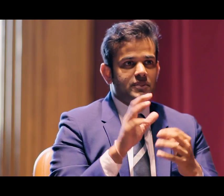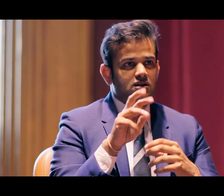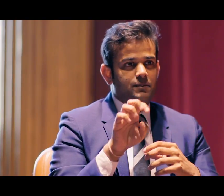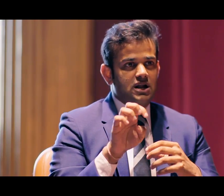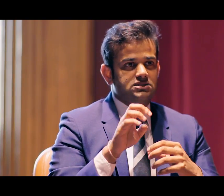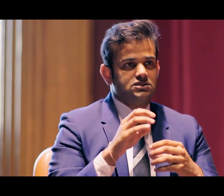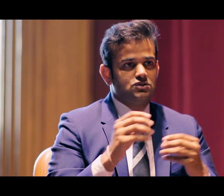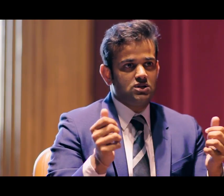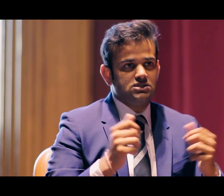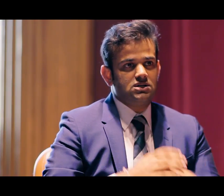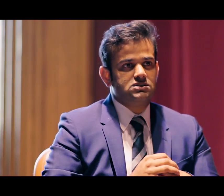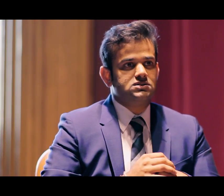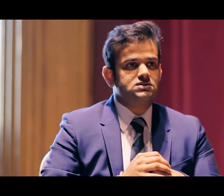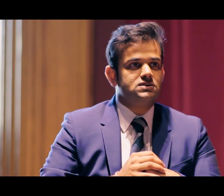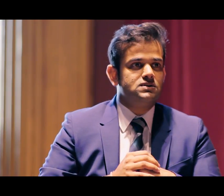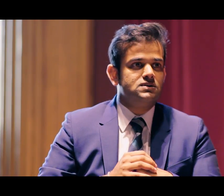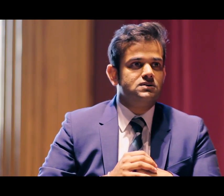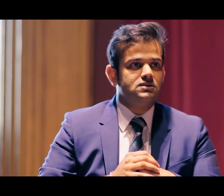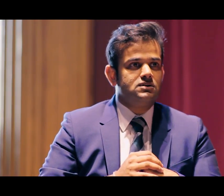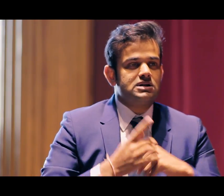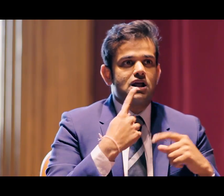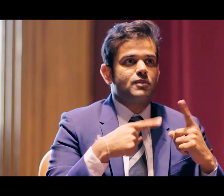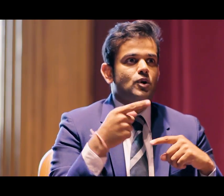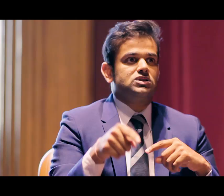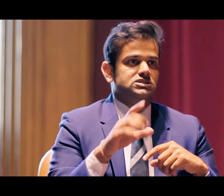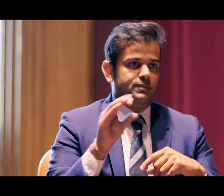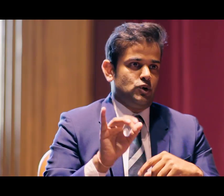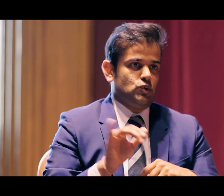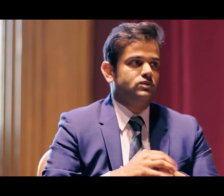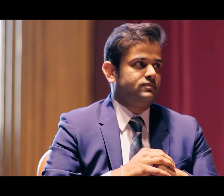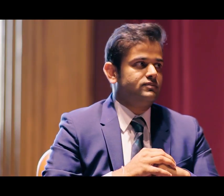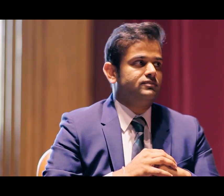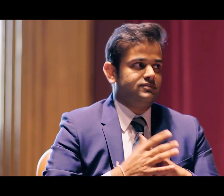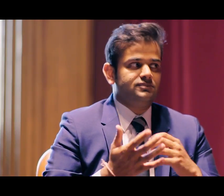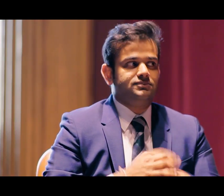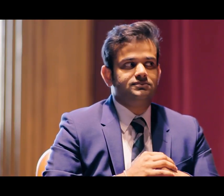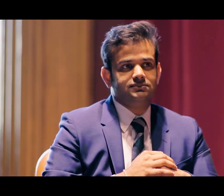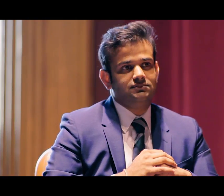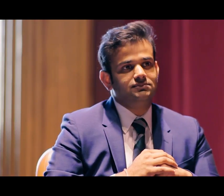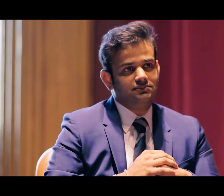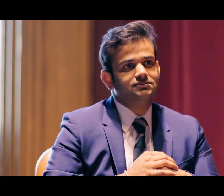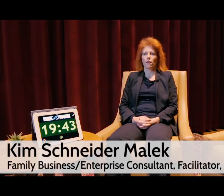to start your company at consulting family businesses? And please explain more about your company as well.